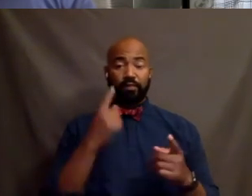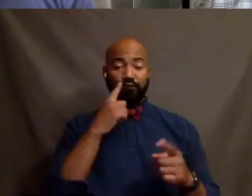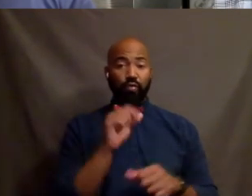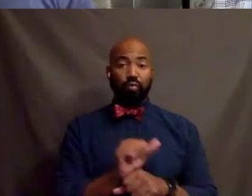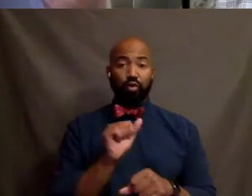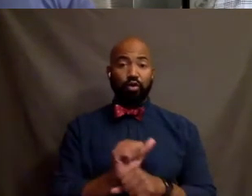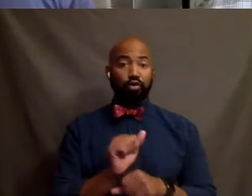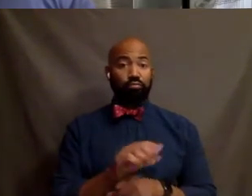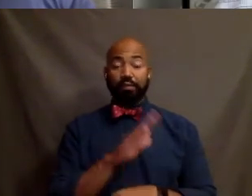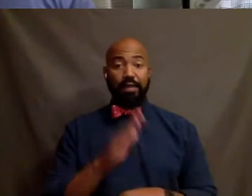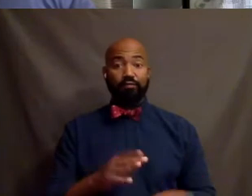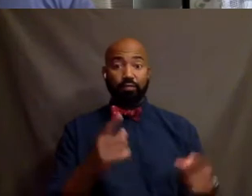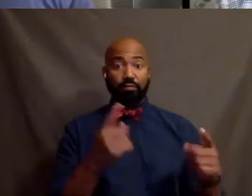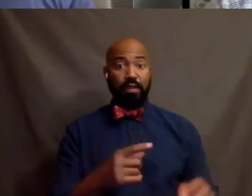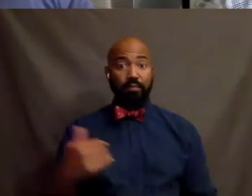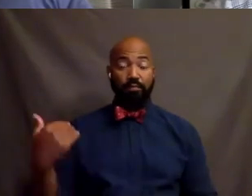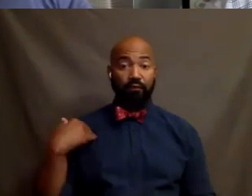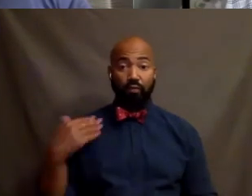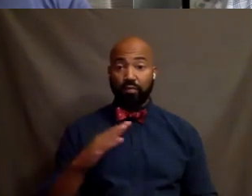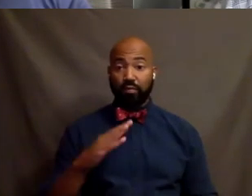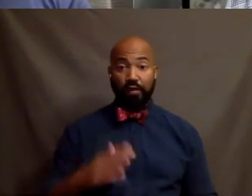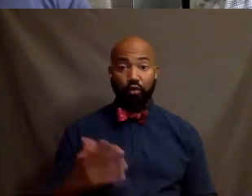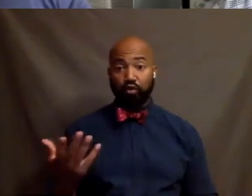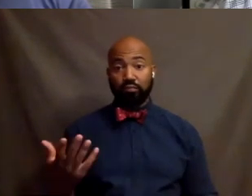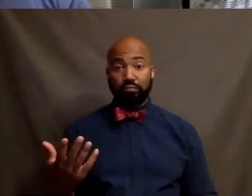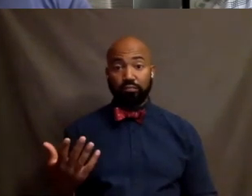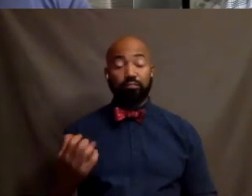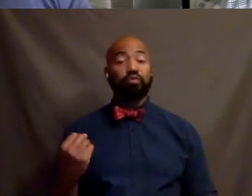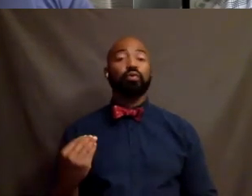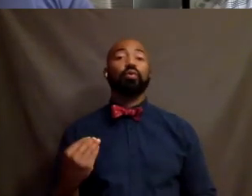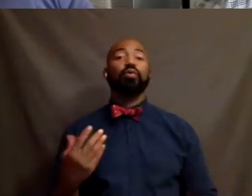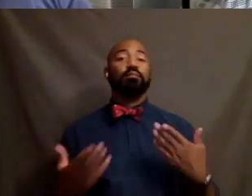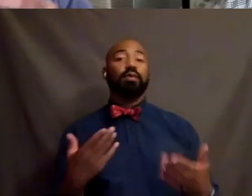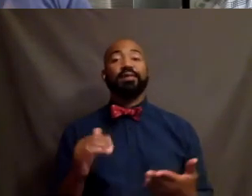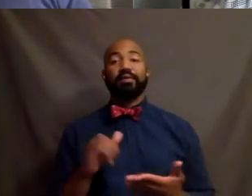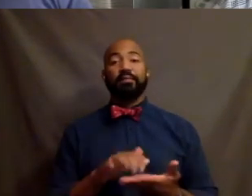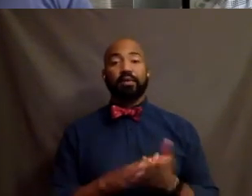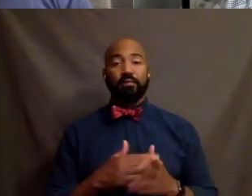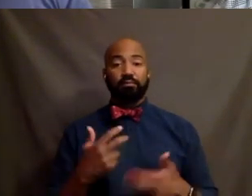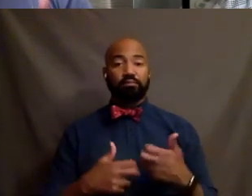so that might be an issue that people will face. I know at the medical college,